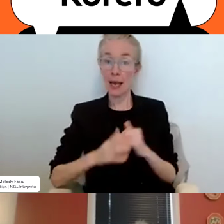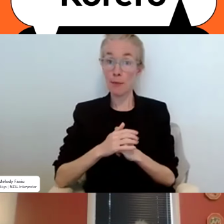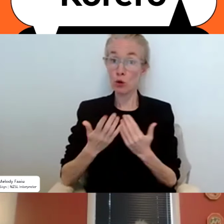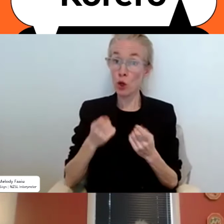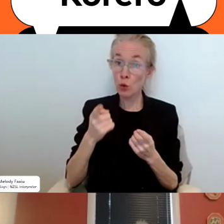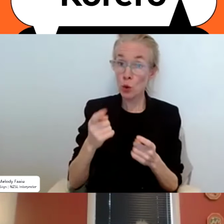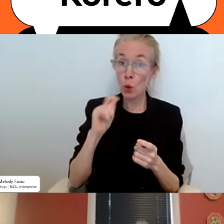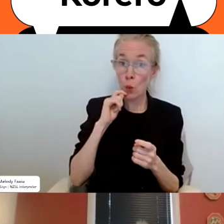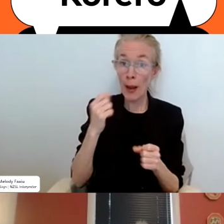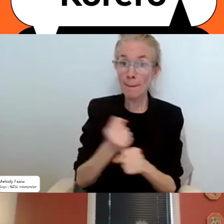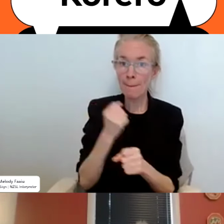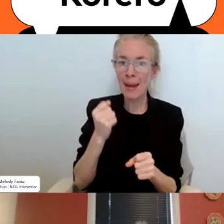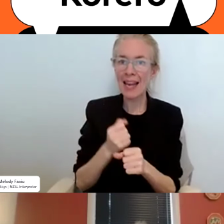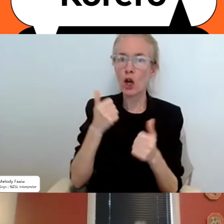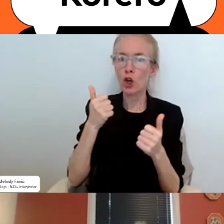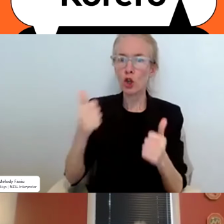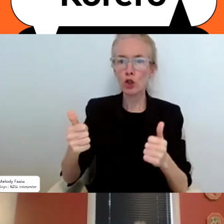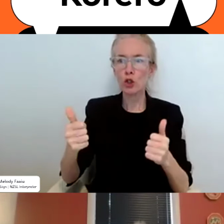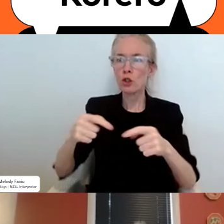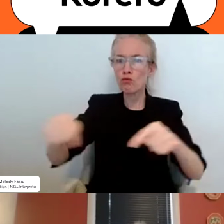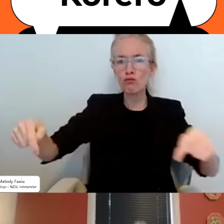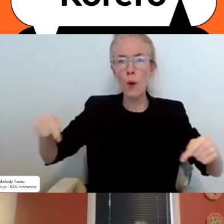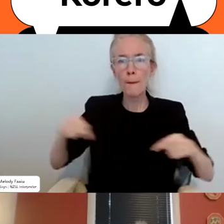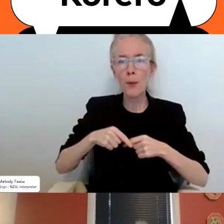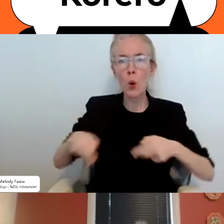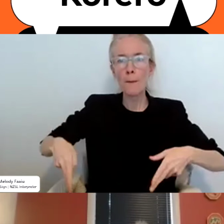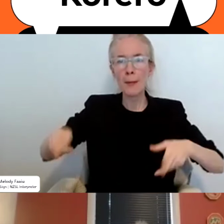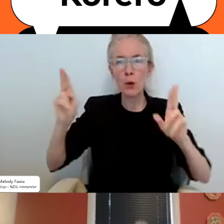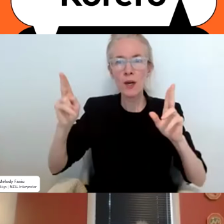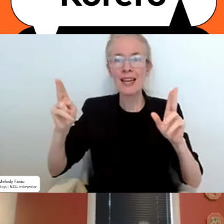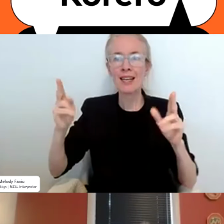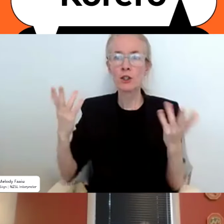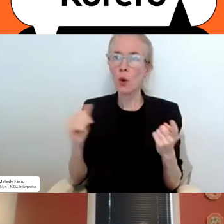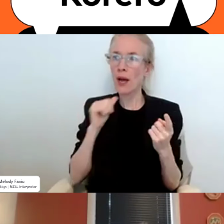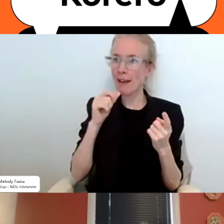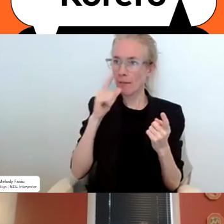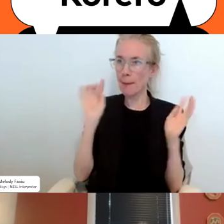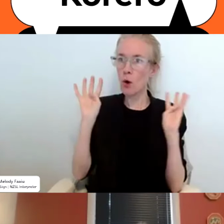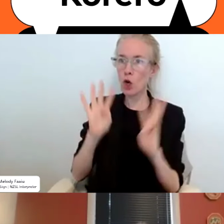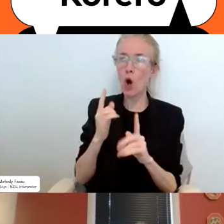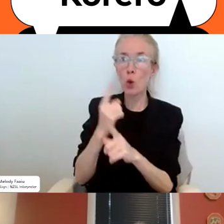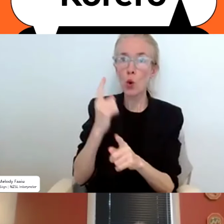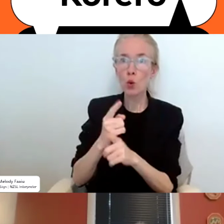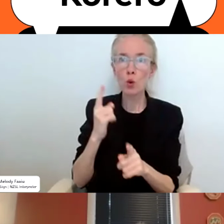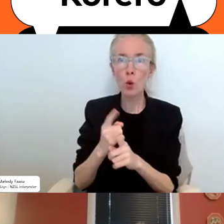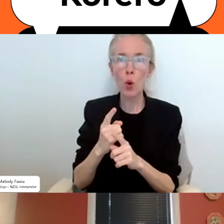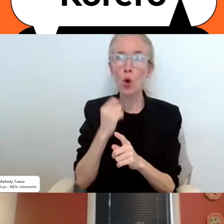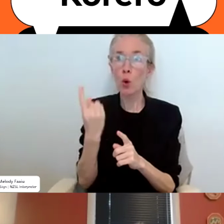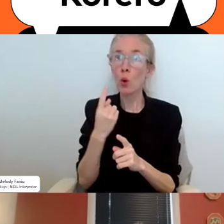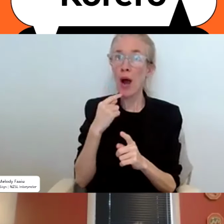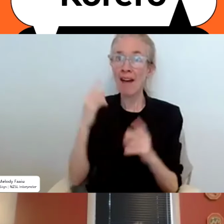participation?" Are we firing that one to anybody in particular, or